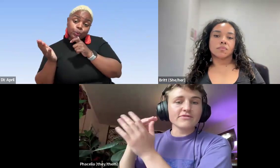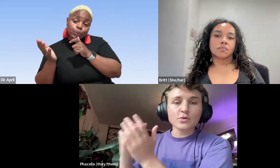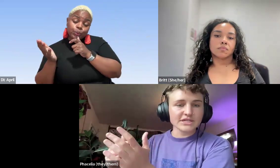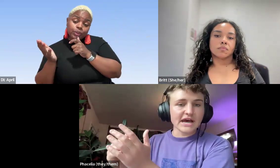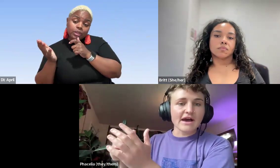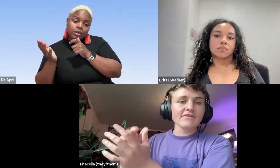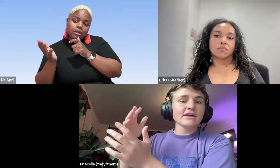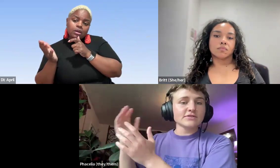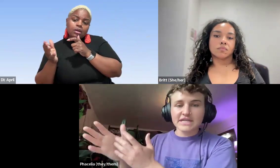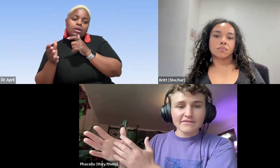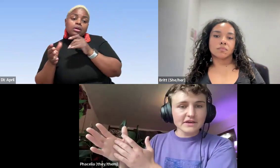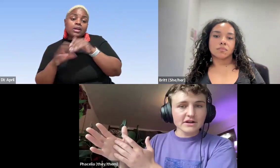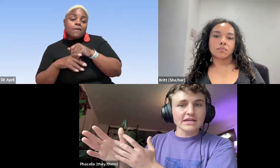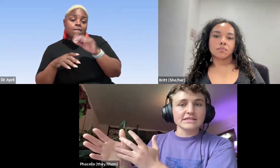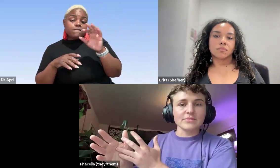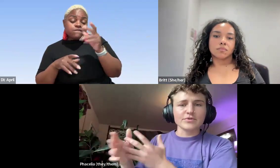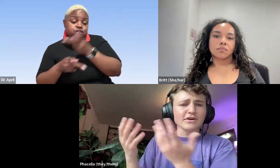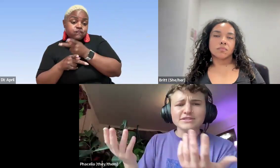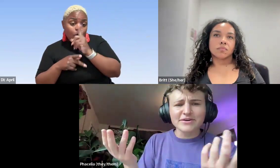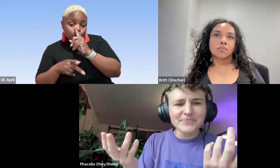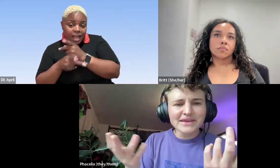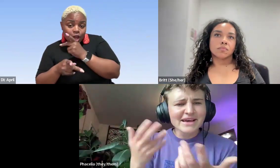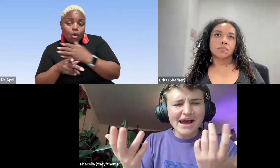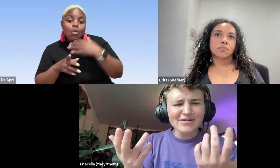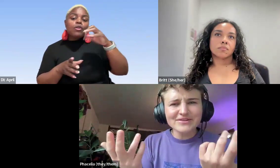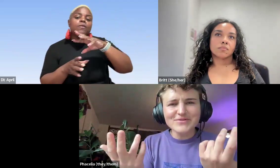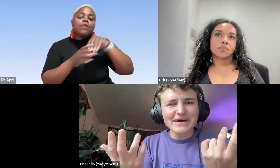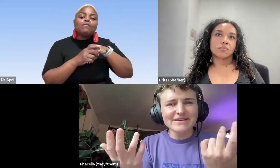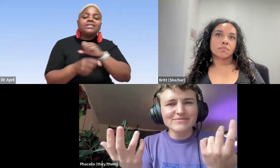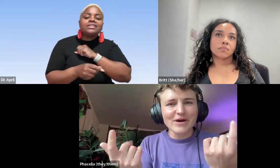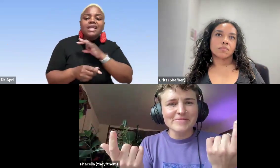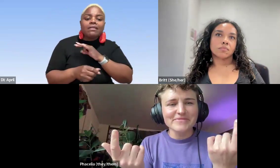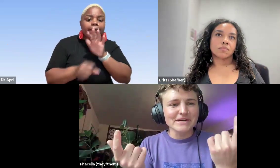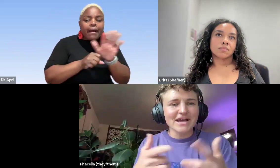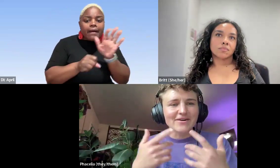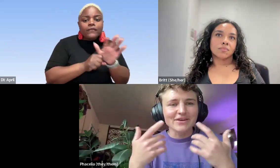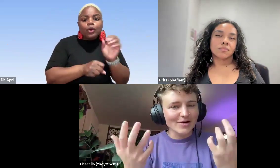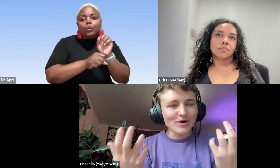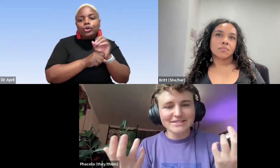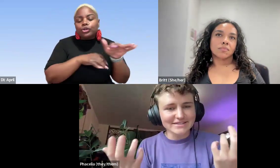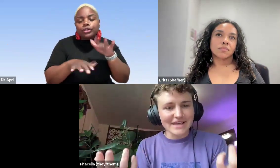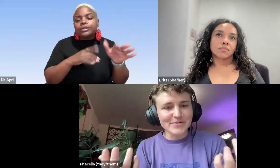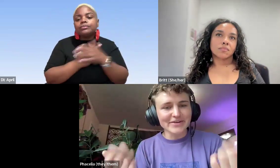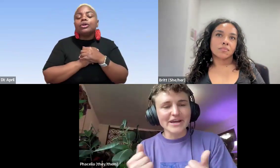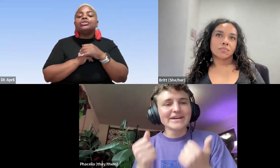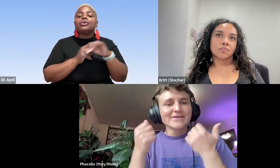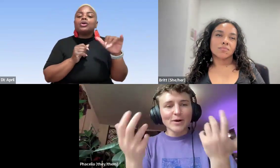with fewer staff, staff that are getting disabled also. I don't think we've met, brought up very much how care work is disabling, right?